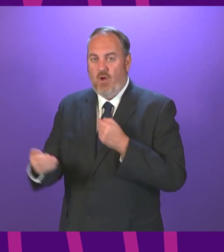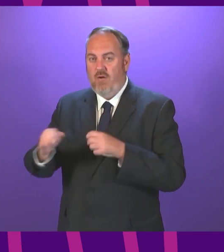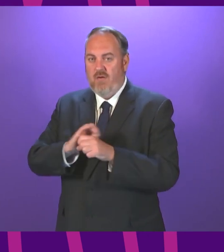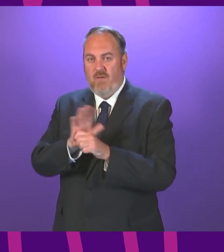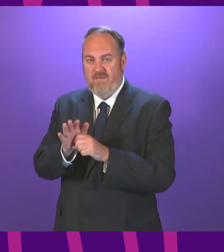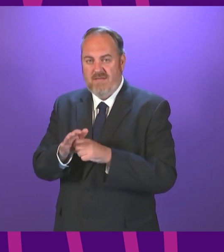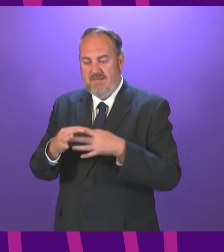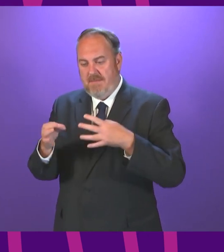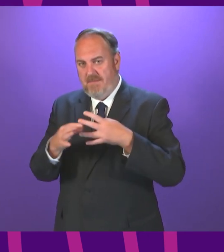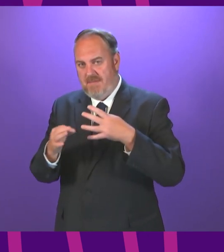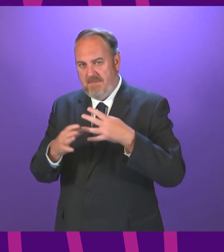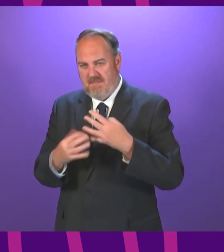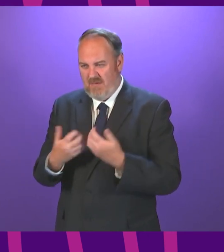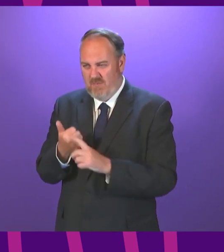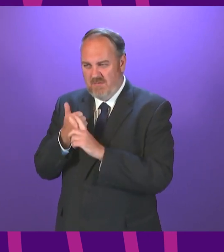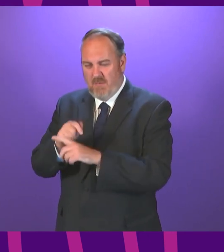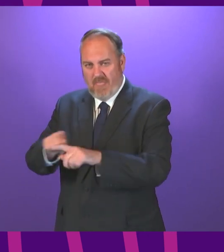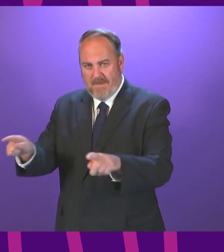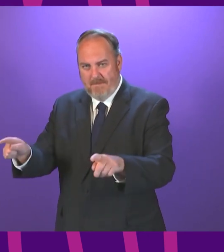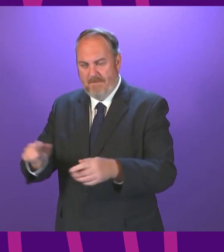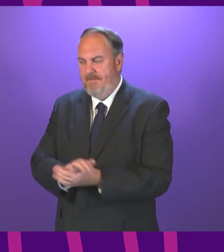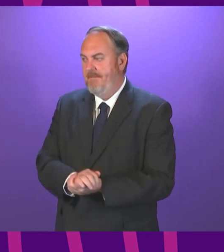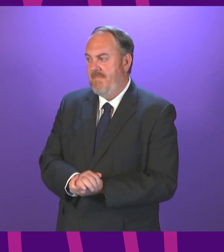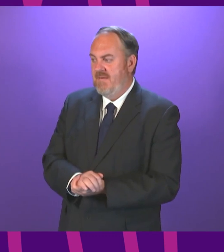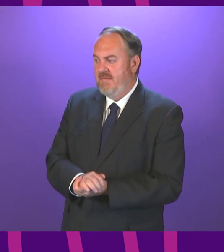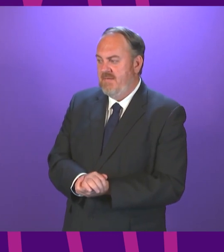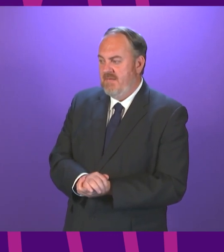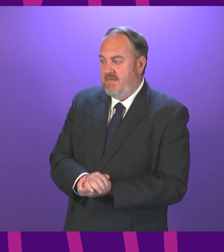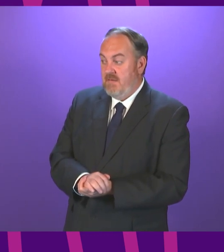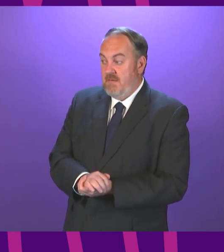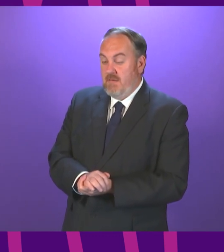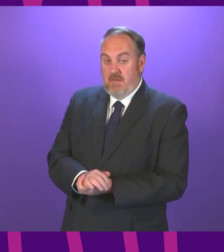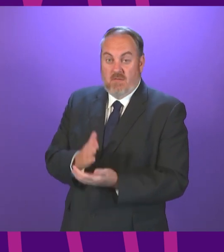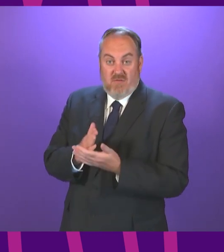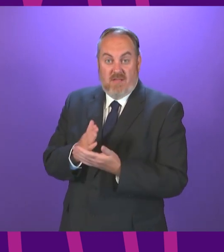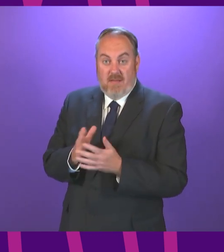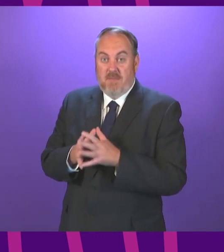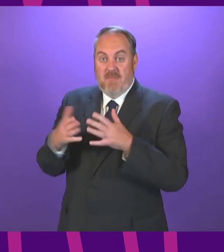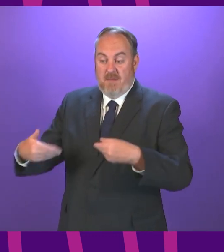That consideration has been a central part of our decision making in advance of today.